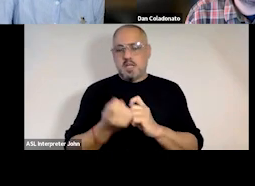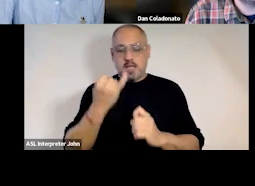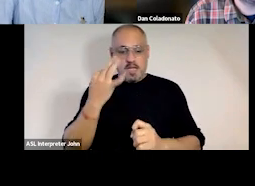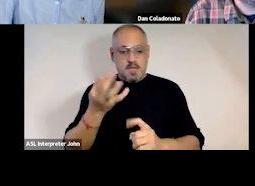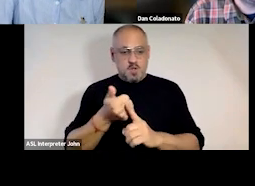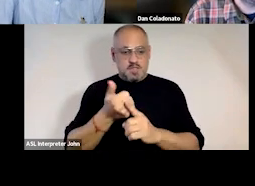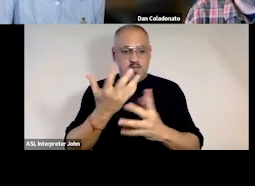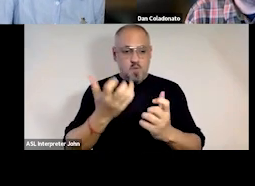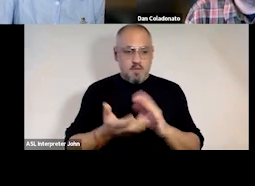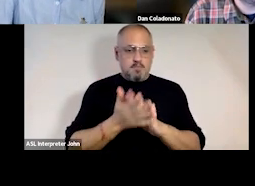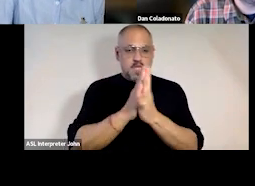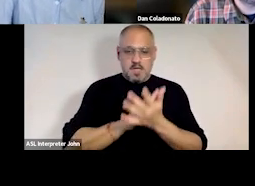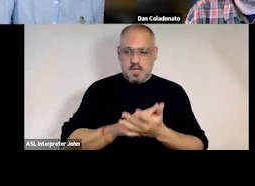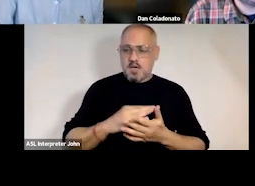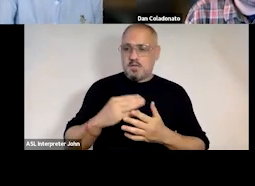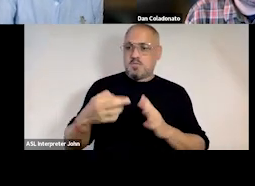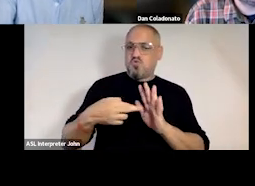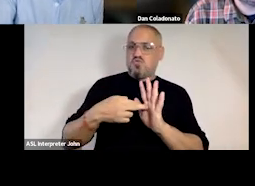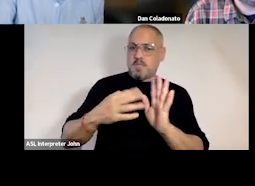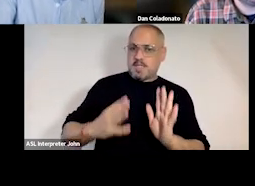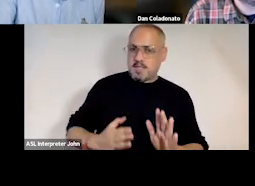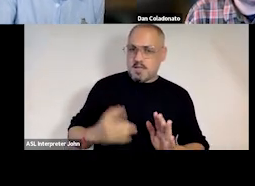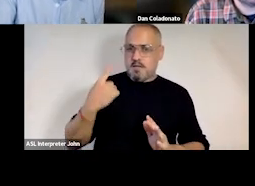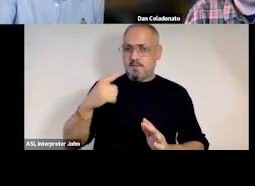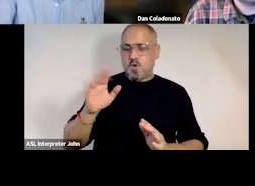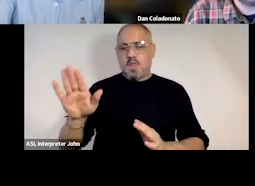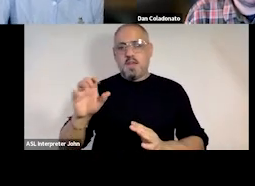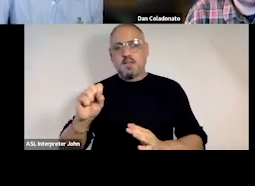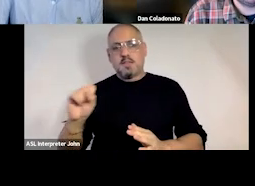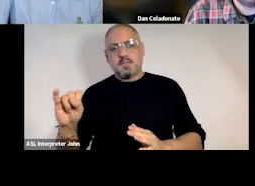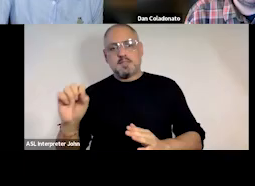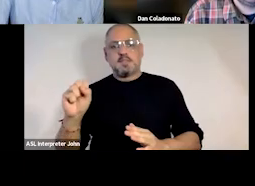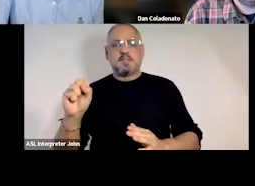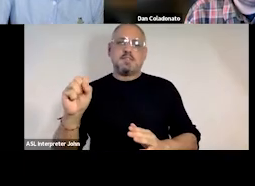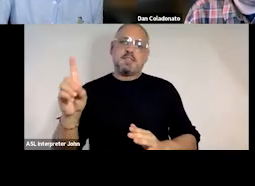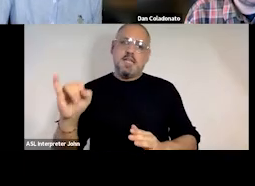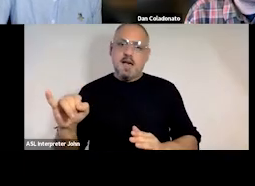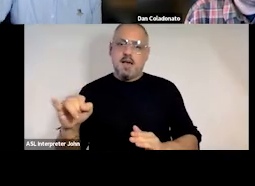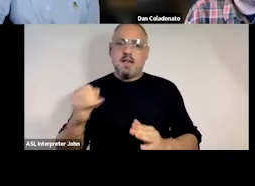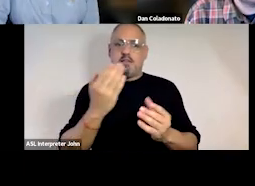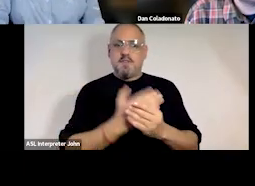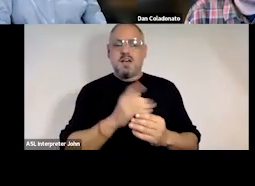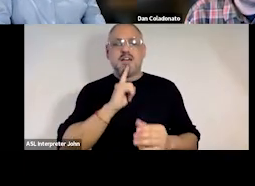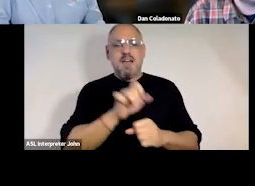as someone's appointed representative for their SSI or SSDI claim, you need to actually be registered